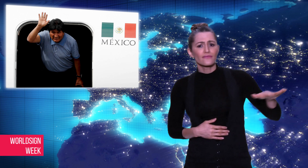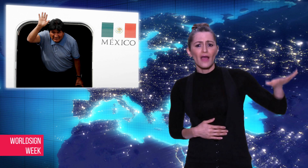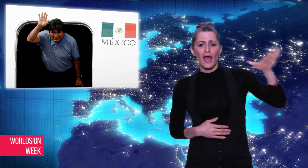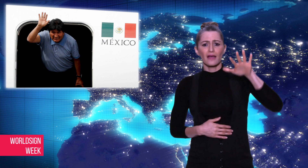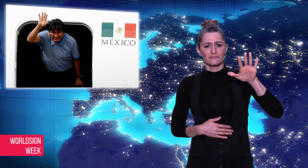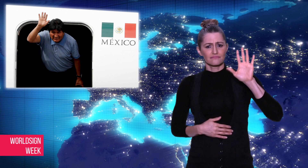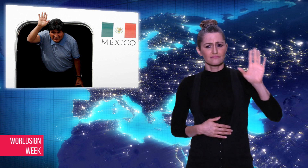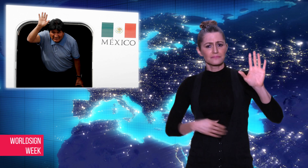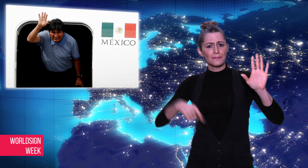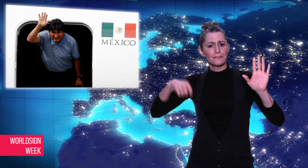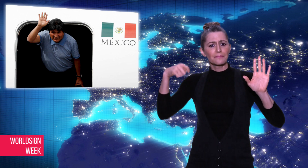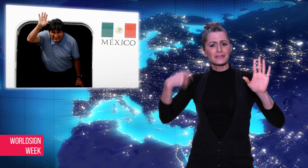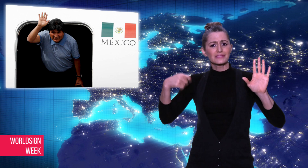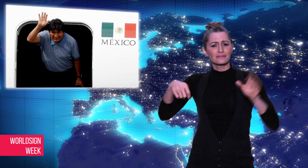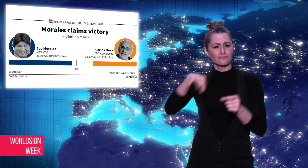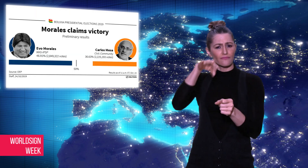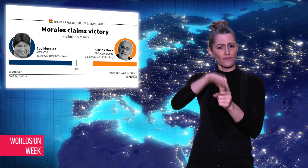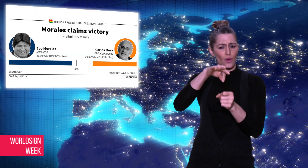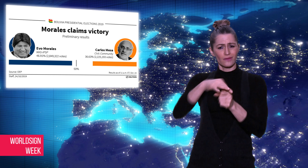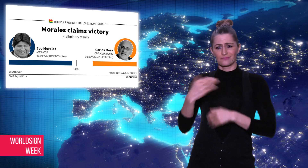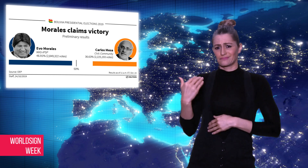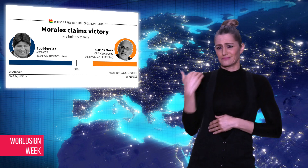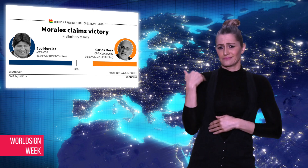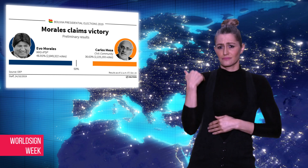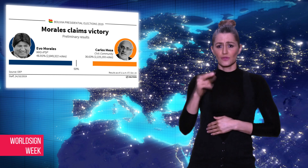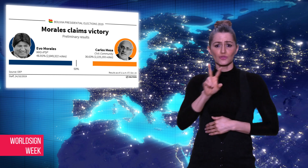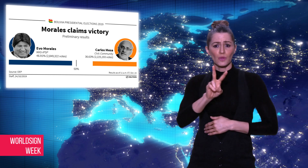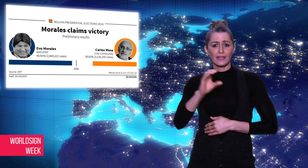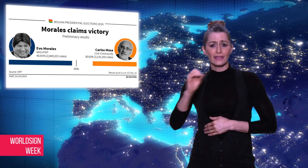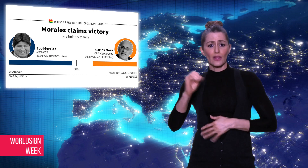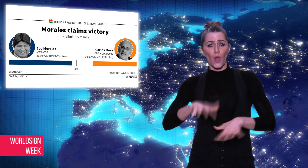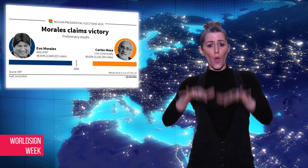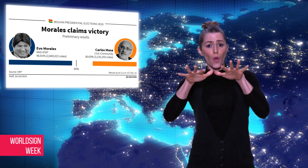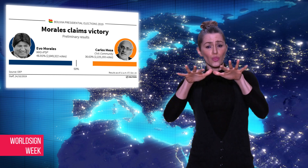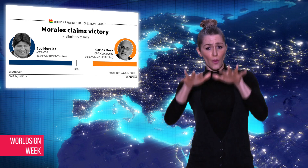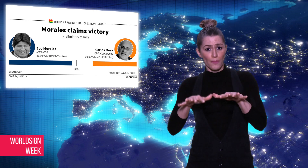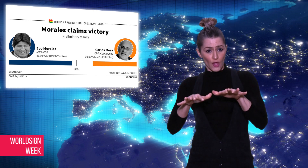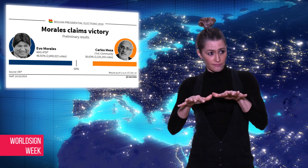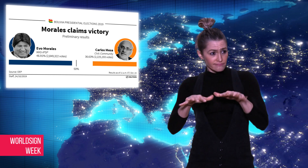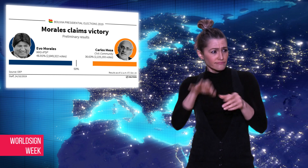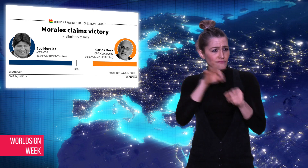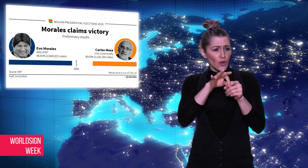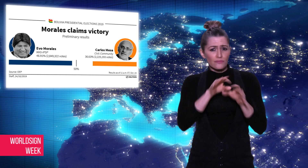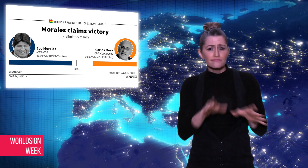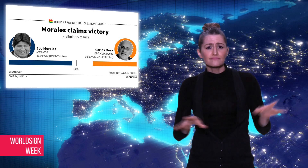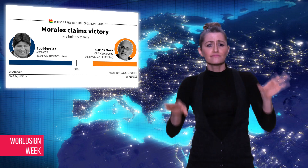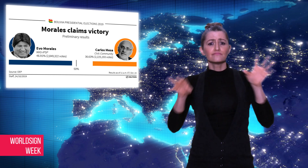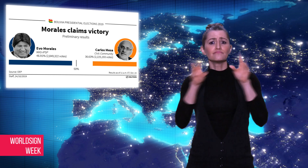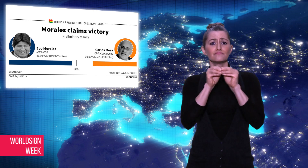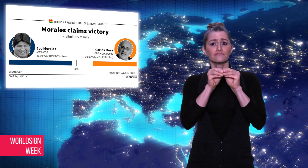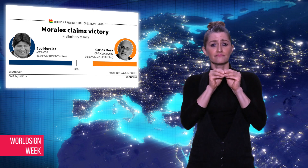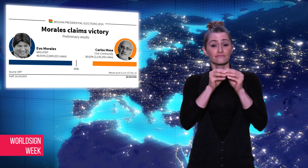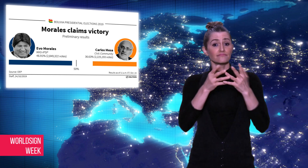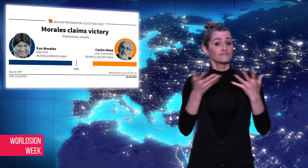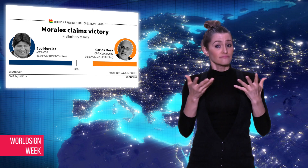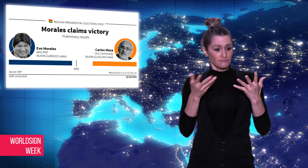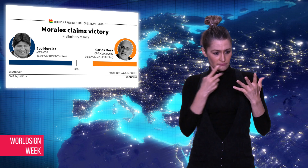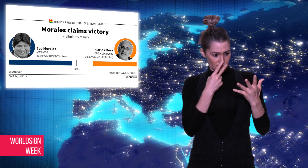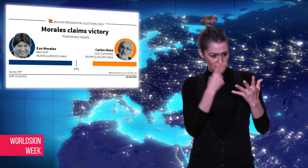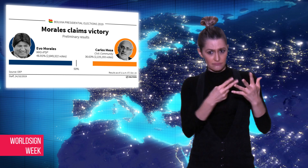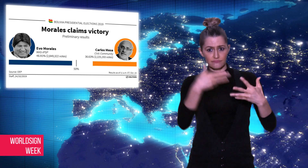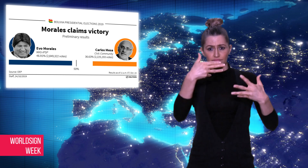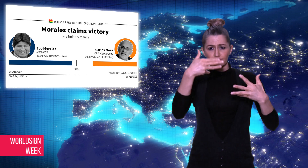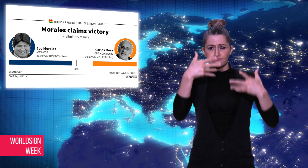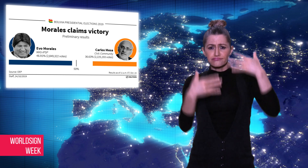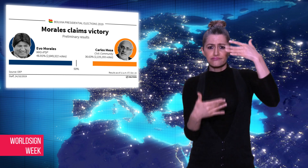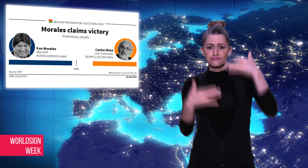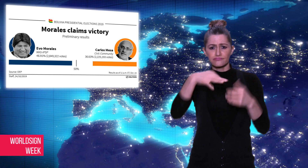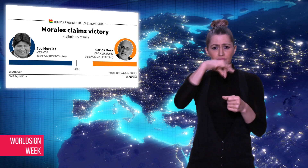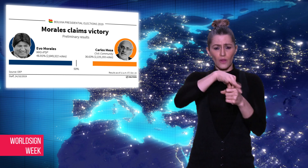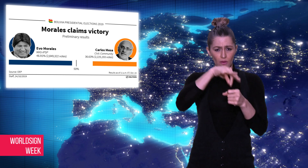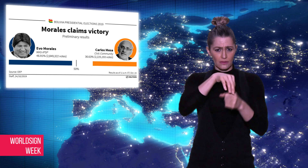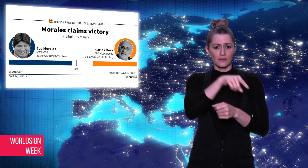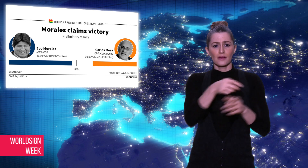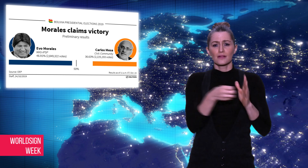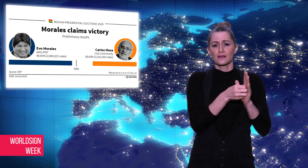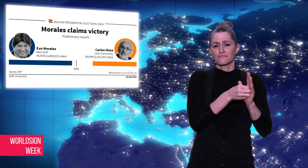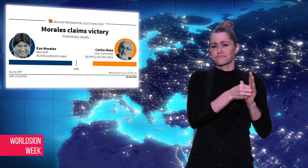His resignation came after violent protests over